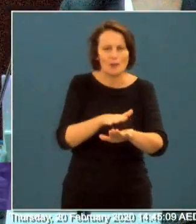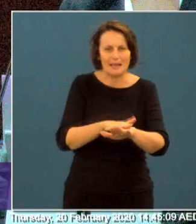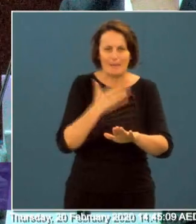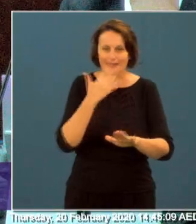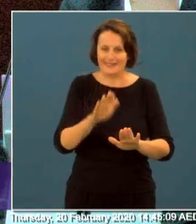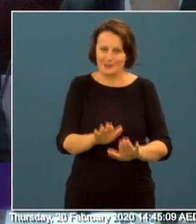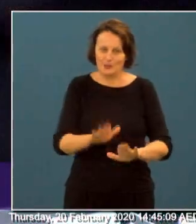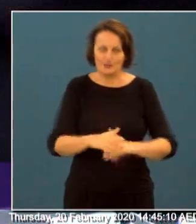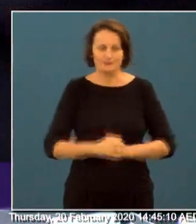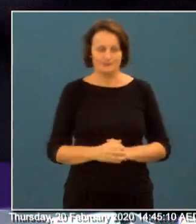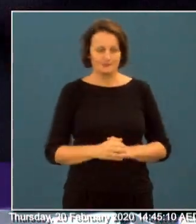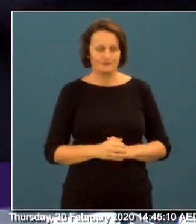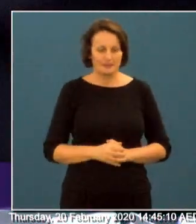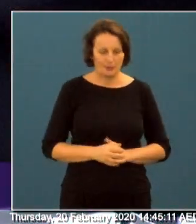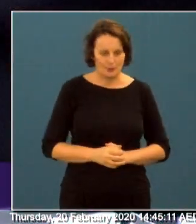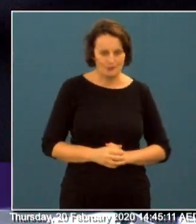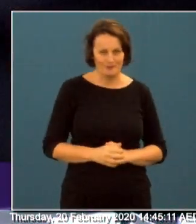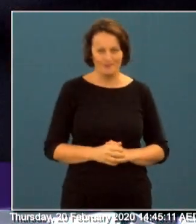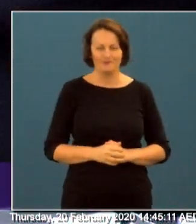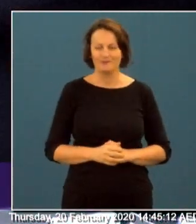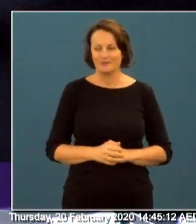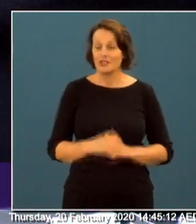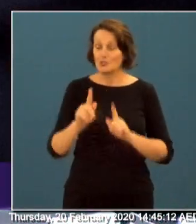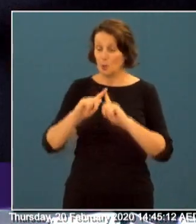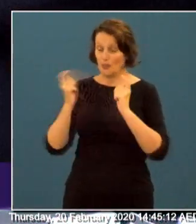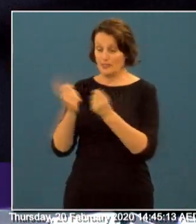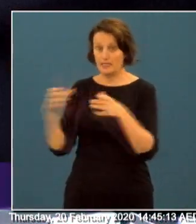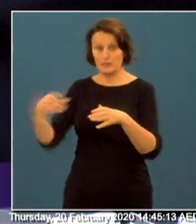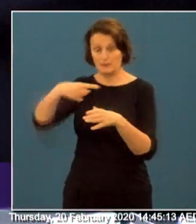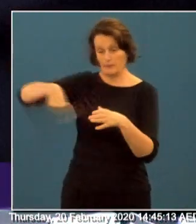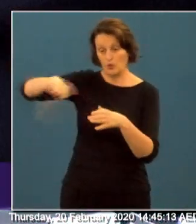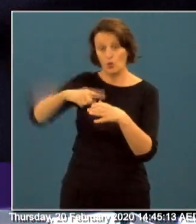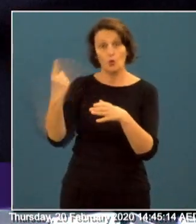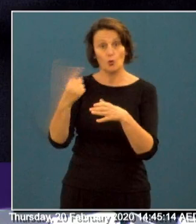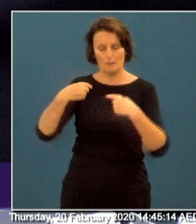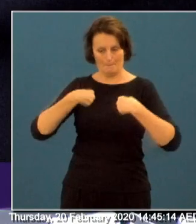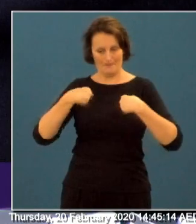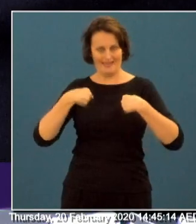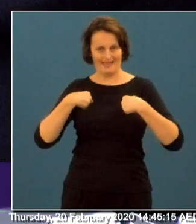Sure. MS WRIGHT: ...Dr Small. Okay. MS WRIGHT: Thank you. The composition of the team includes myself, as a paediatrician,